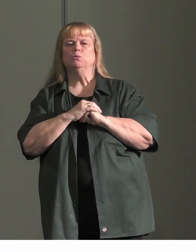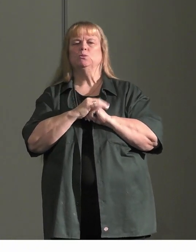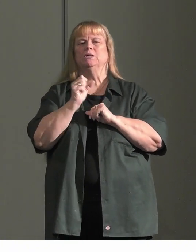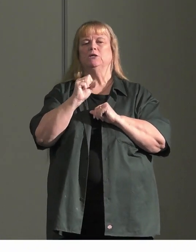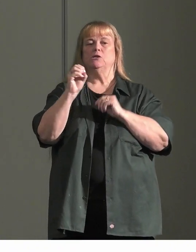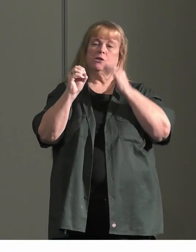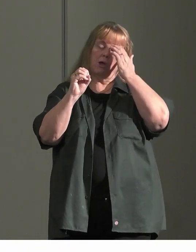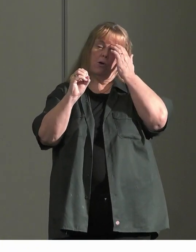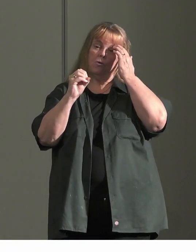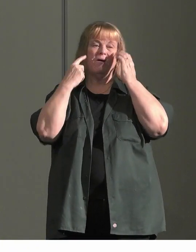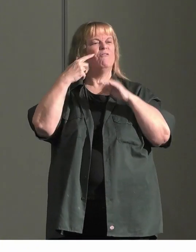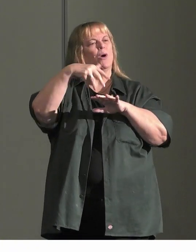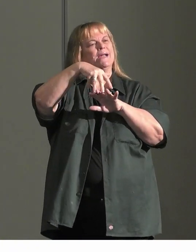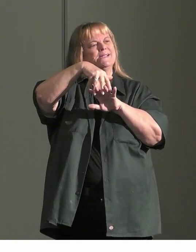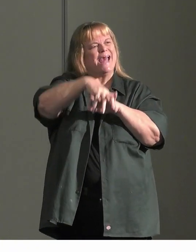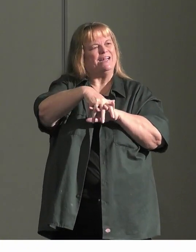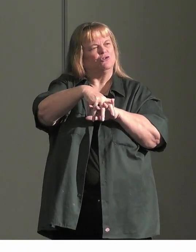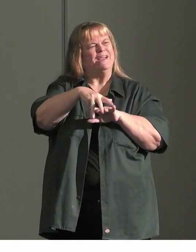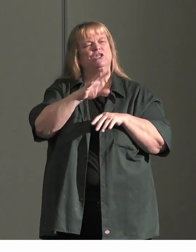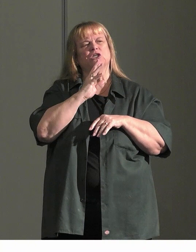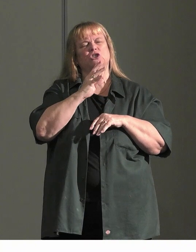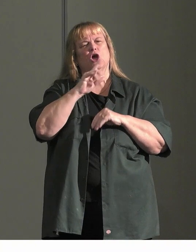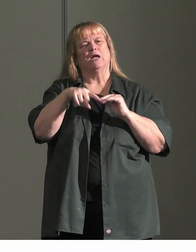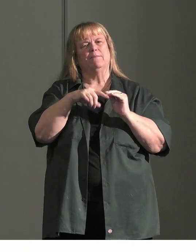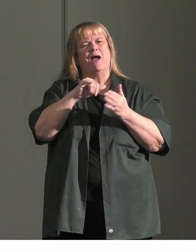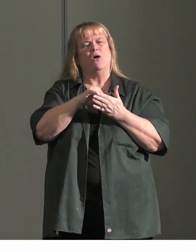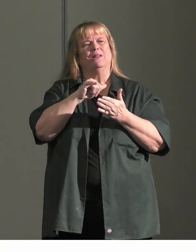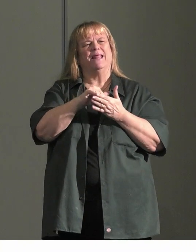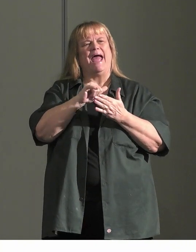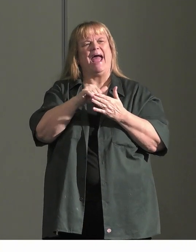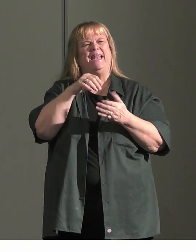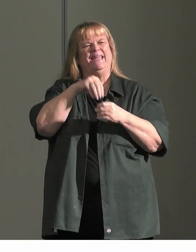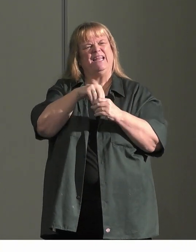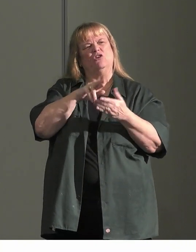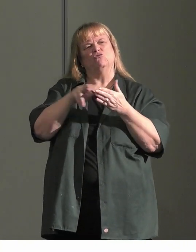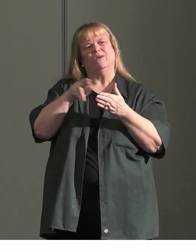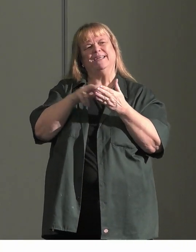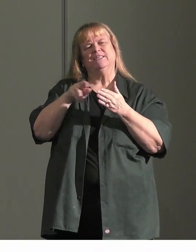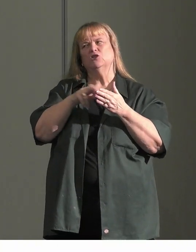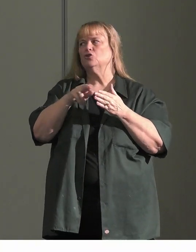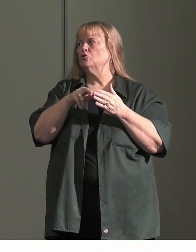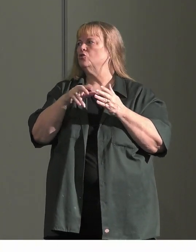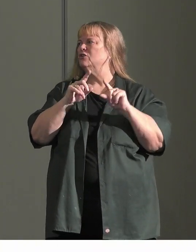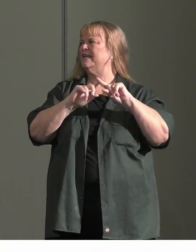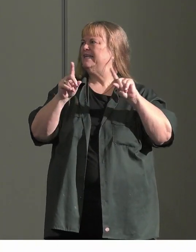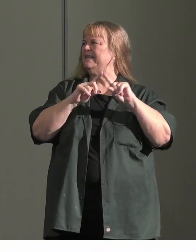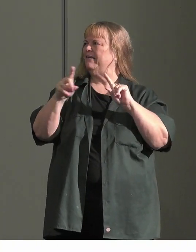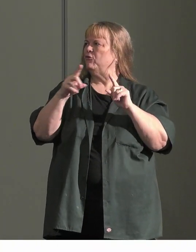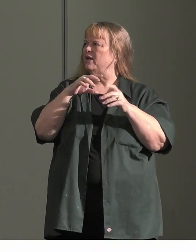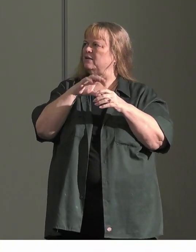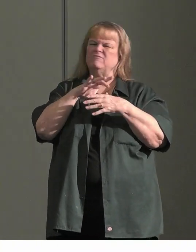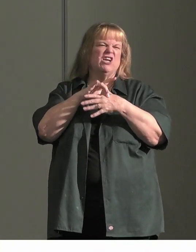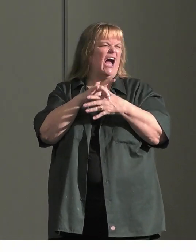For saturation, we talk about that in UX Research there is different context that it exists in.